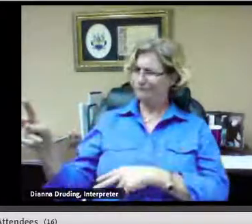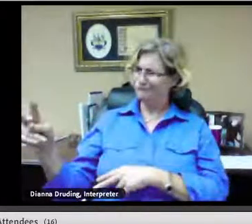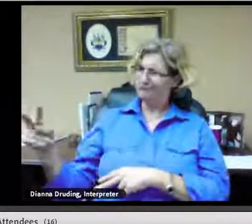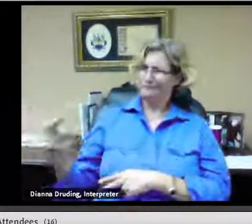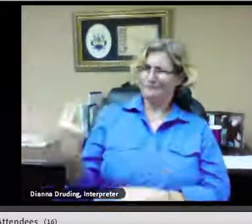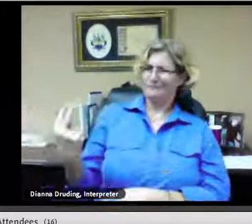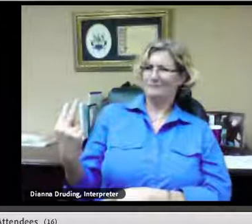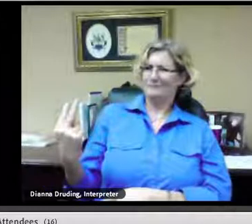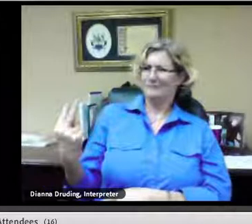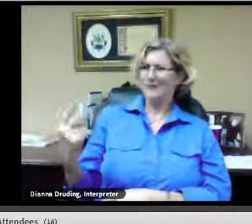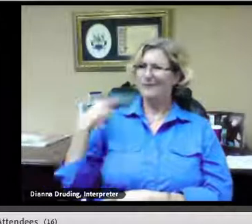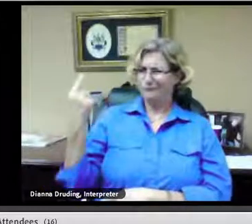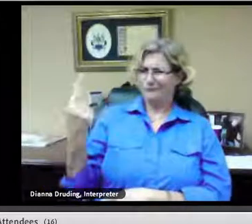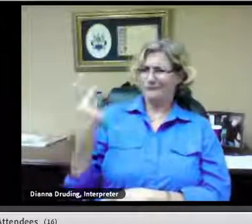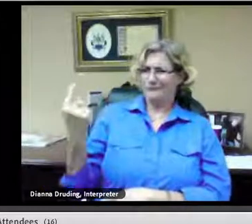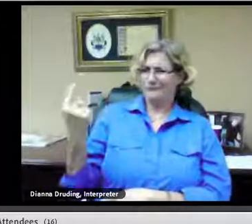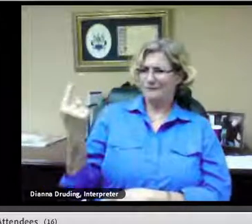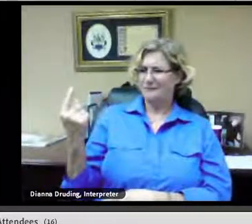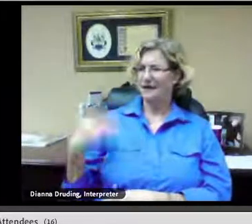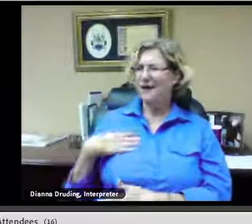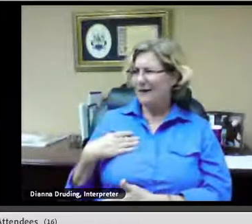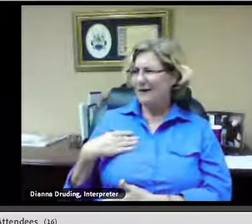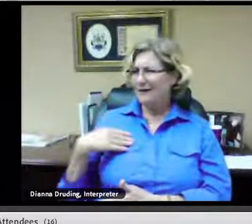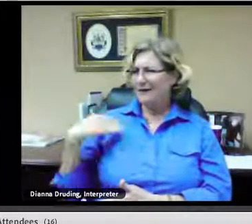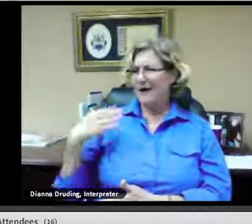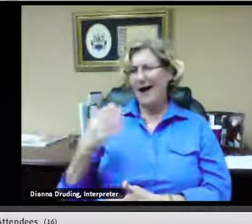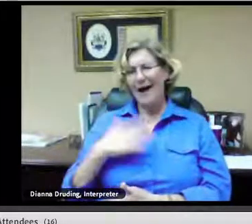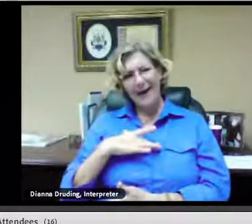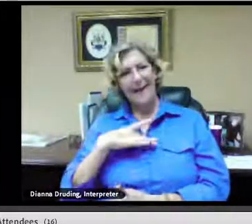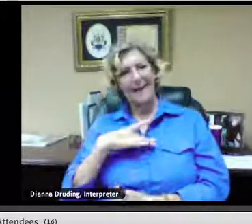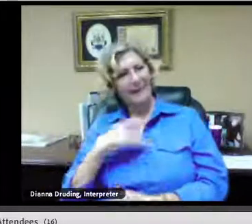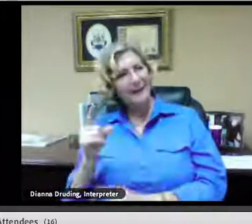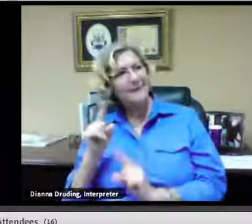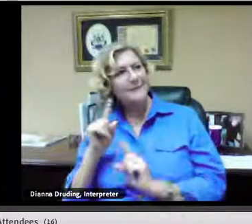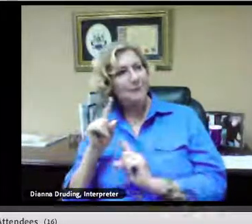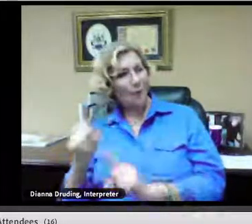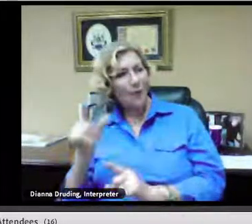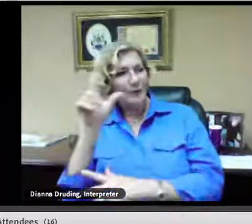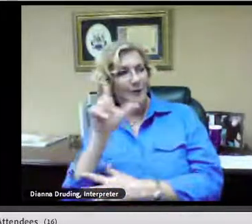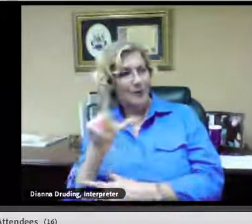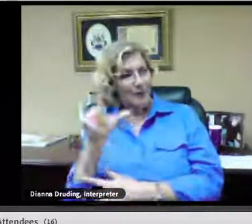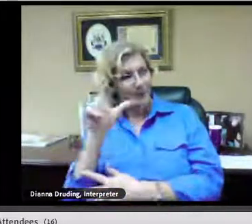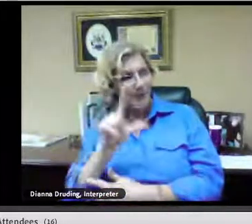"Well, I like to go to the library because they're nice to me there."